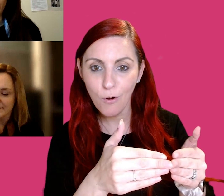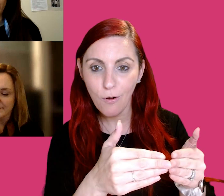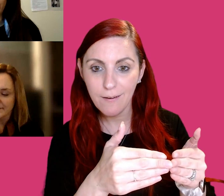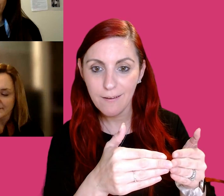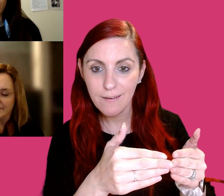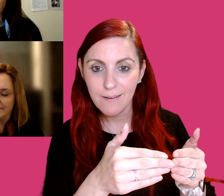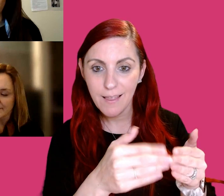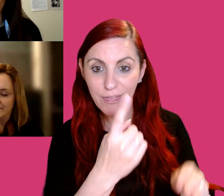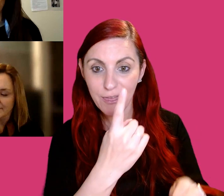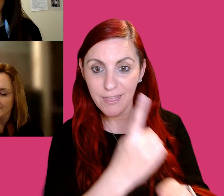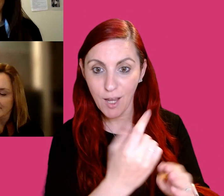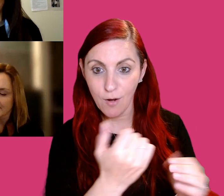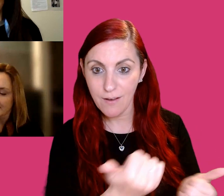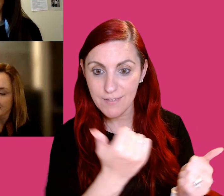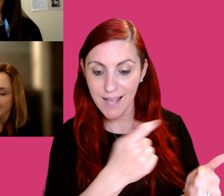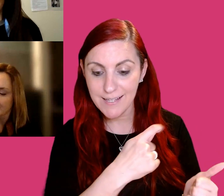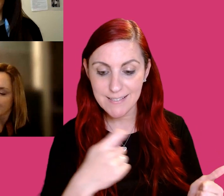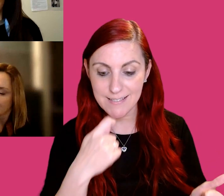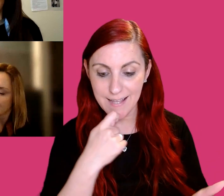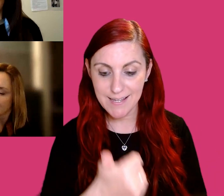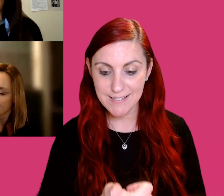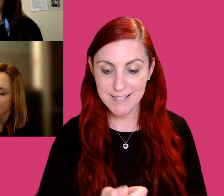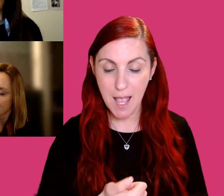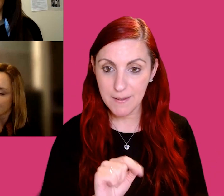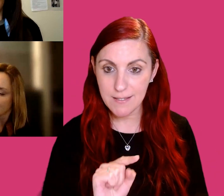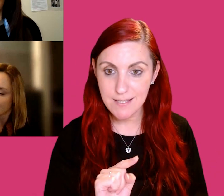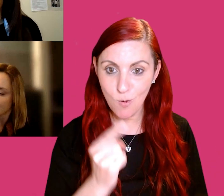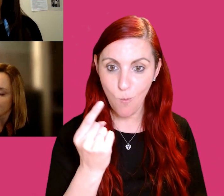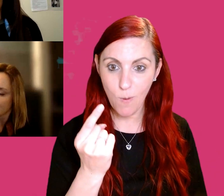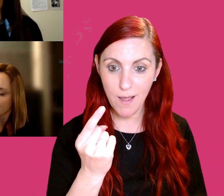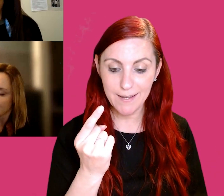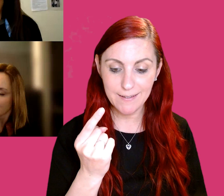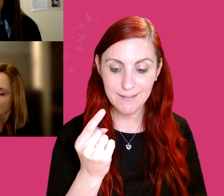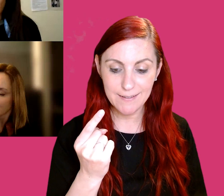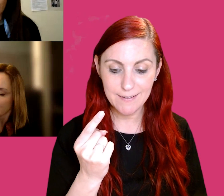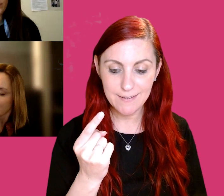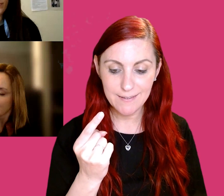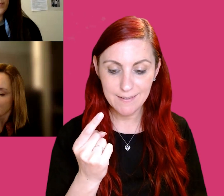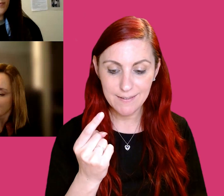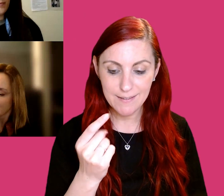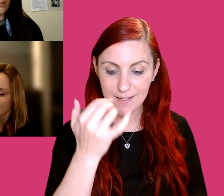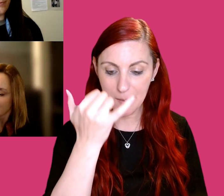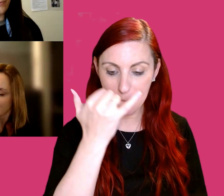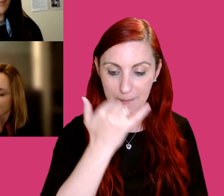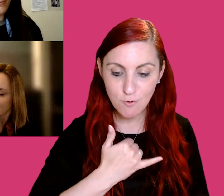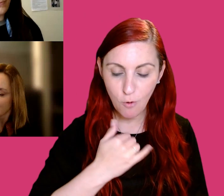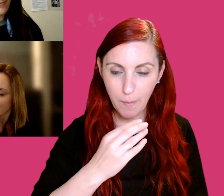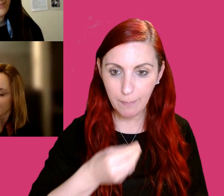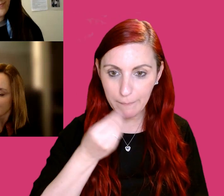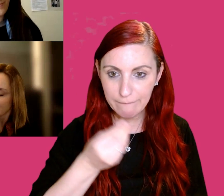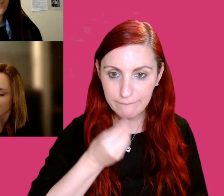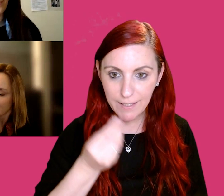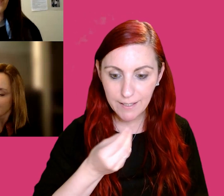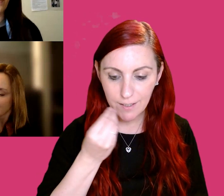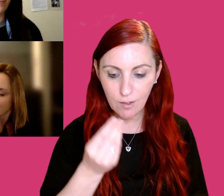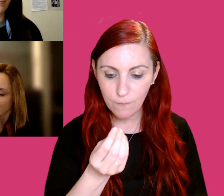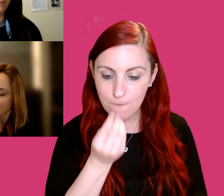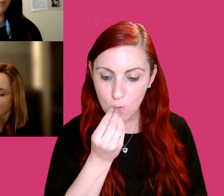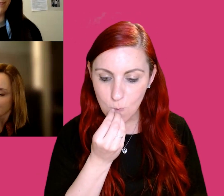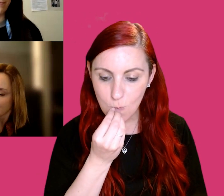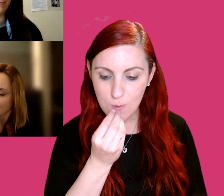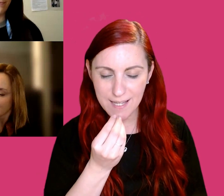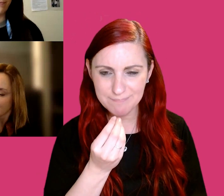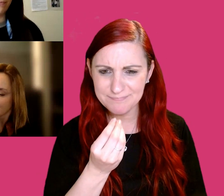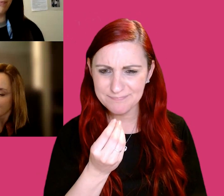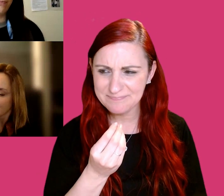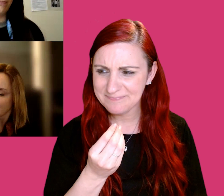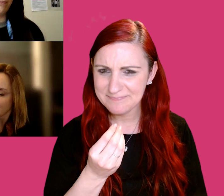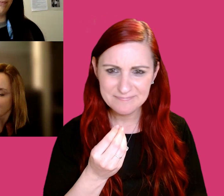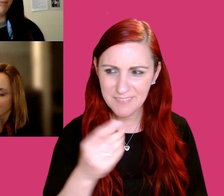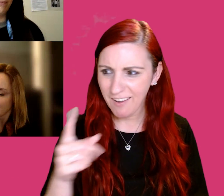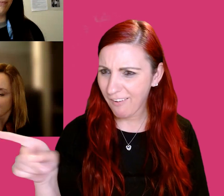sign saying diabetes only and kind of a miserable Buffet of food and there was a real kind of it